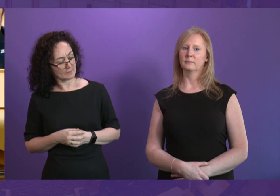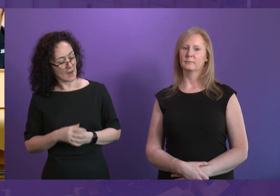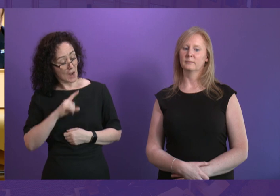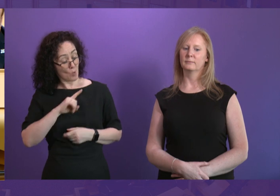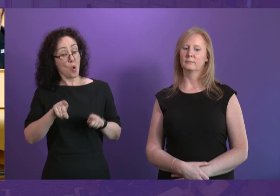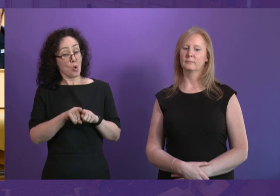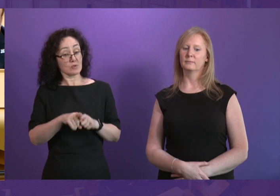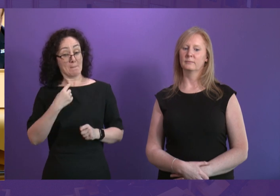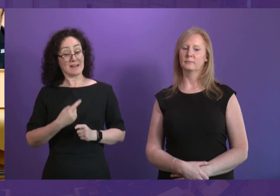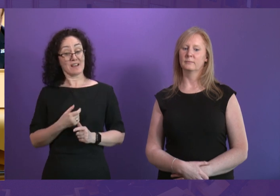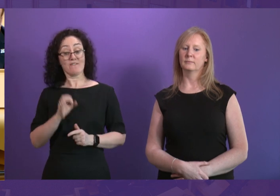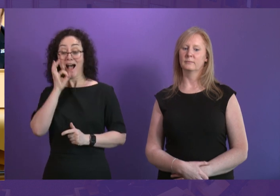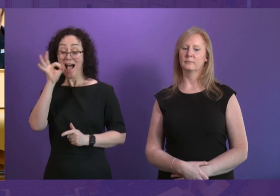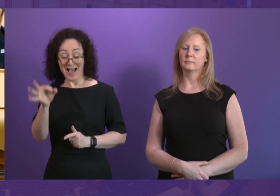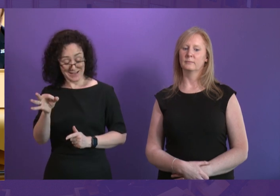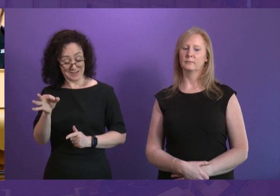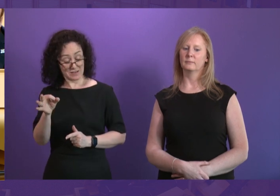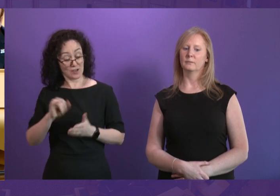to him, on how we will take forward those specific points.